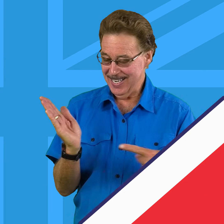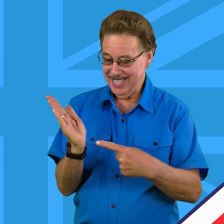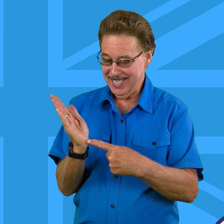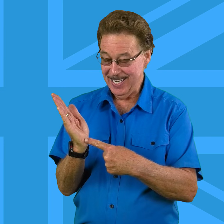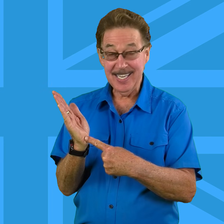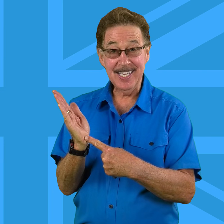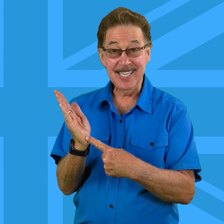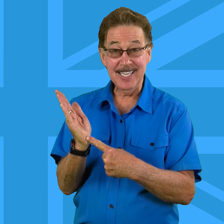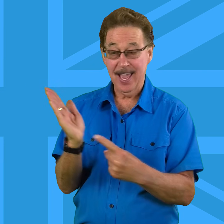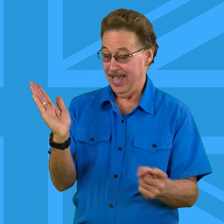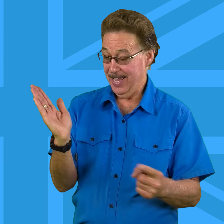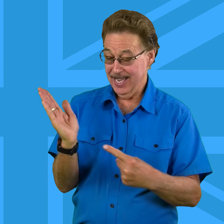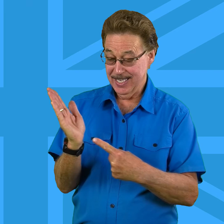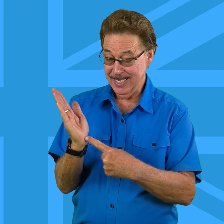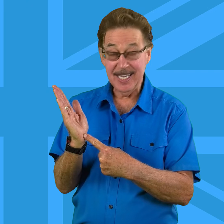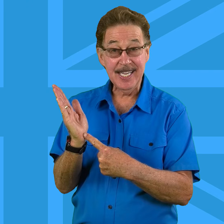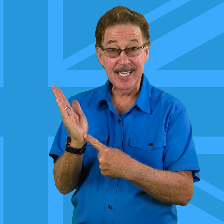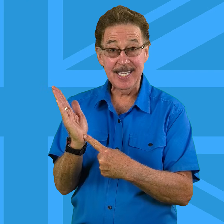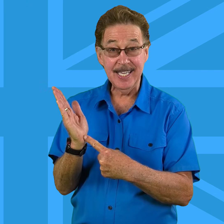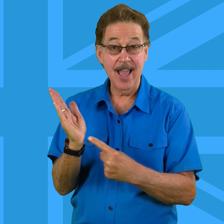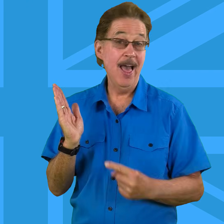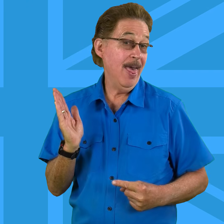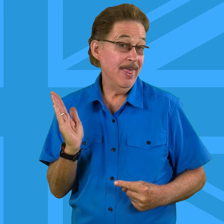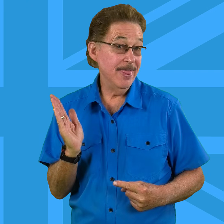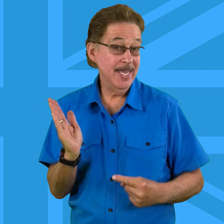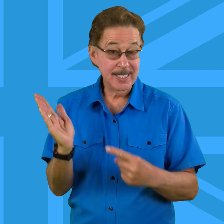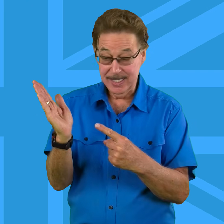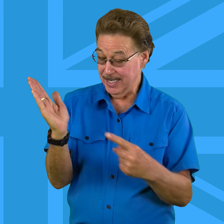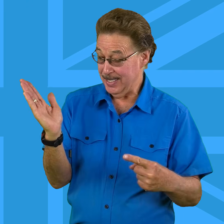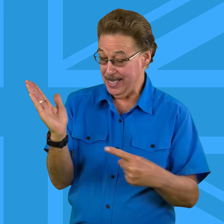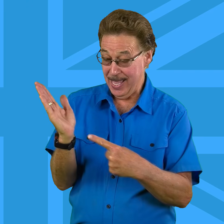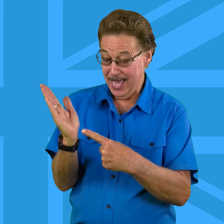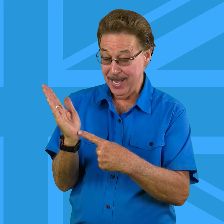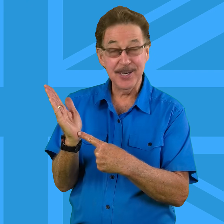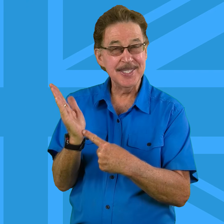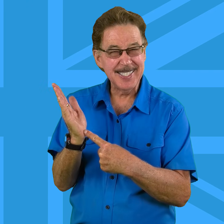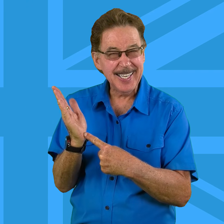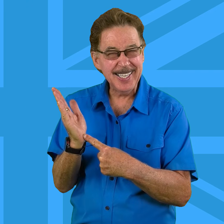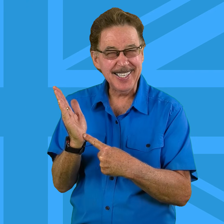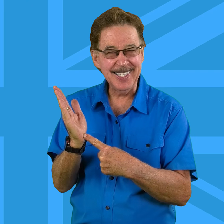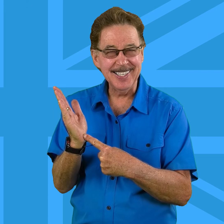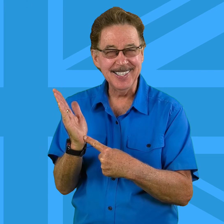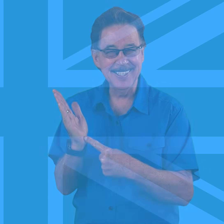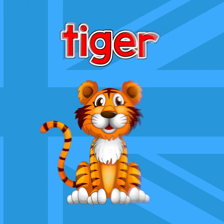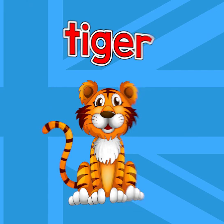T, t, this is the letter t